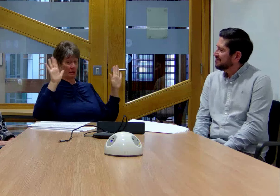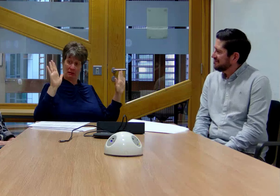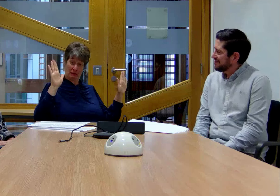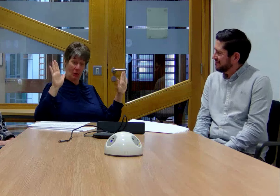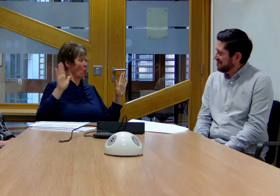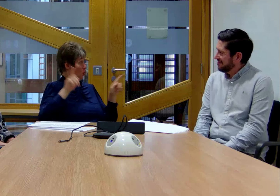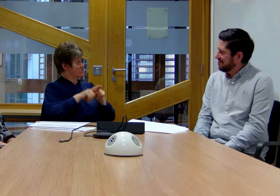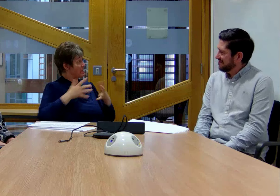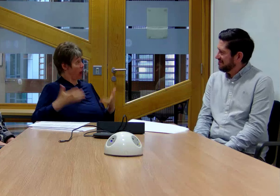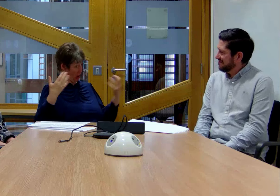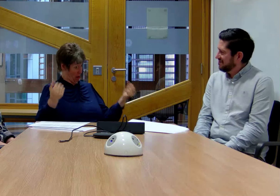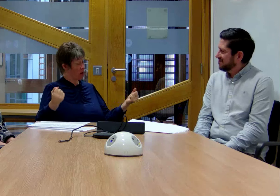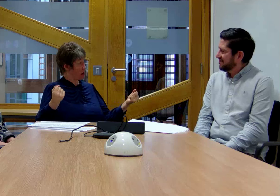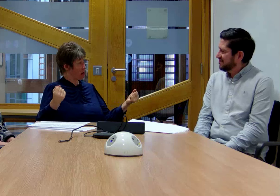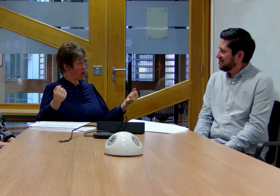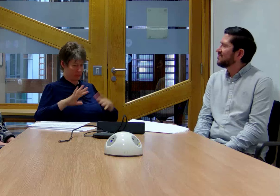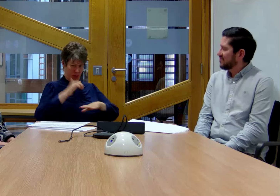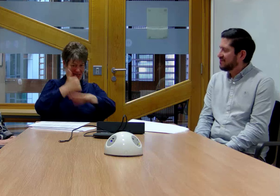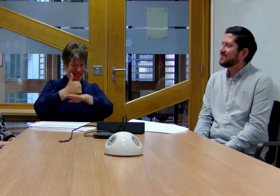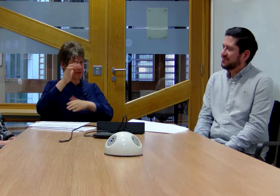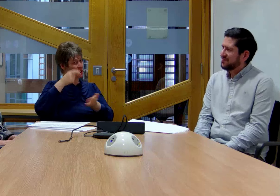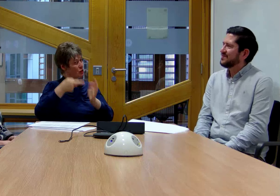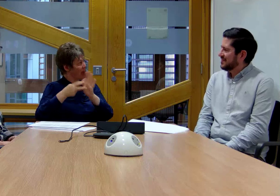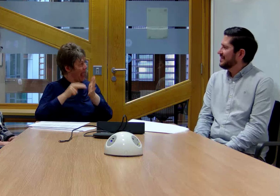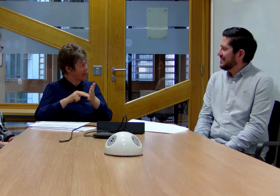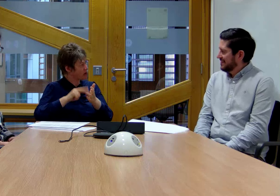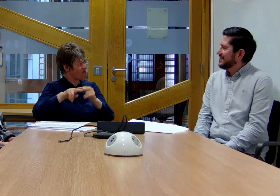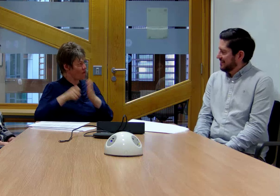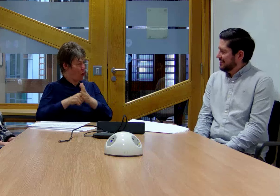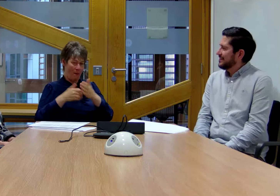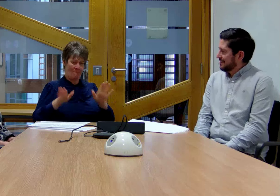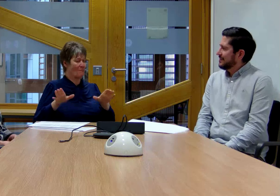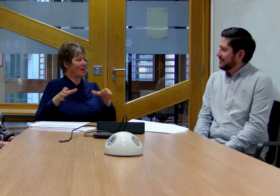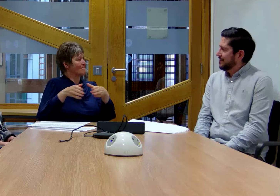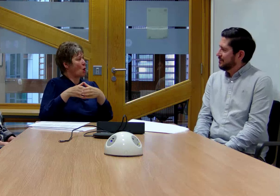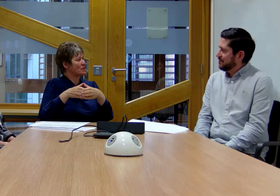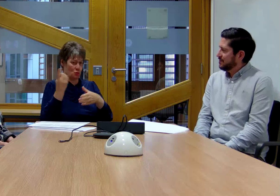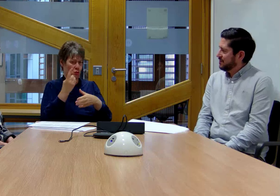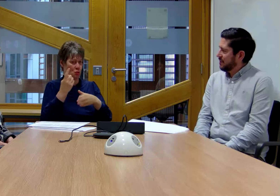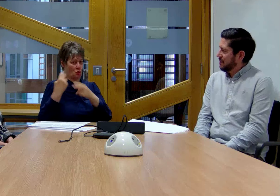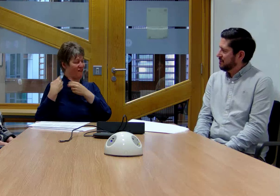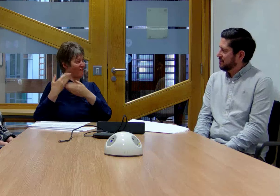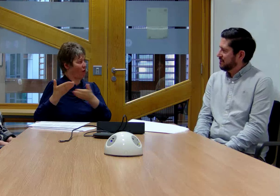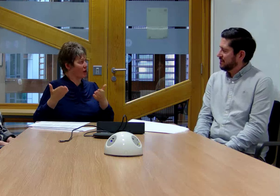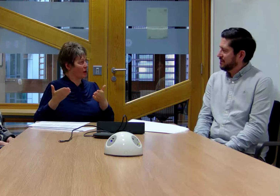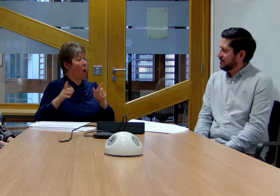It established a national plan, established plans for public bodies that are devolved.